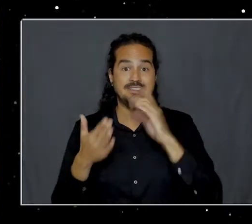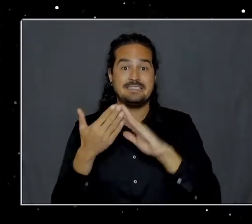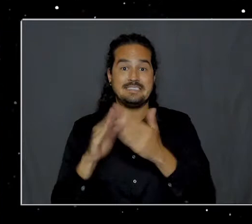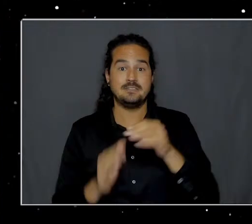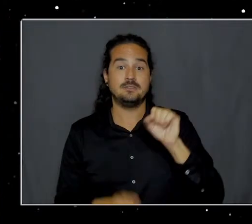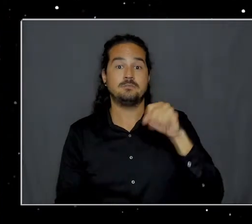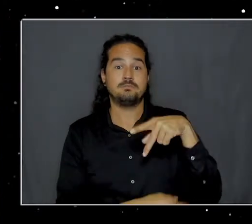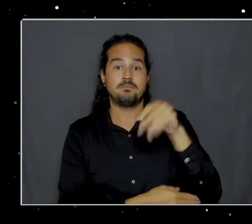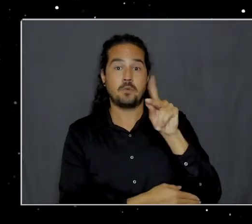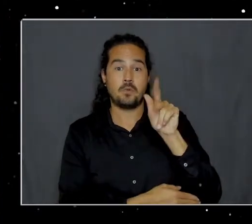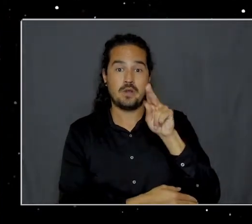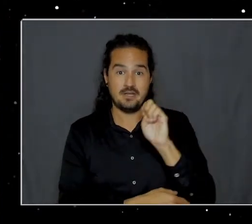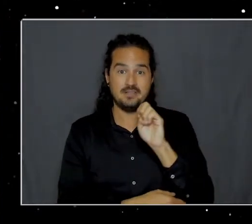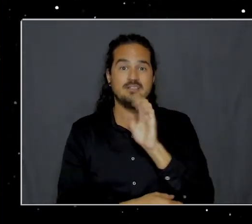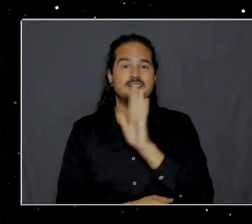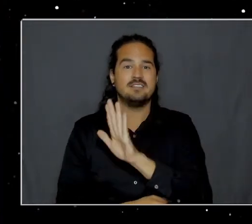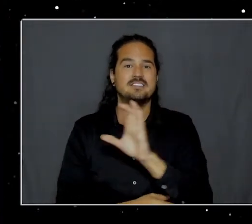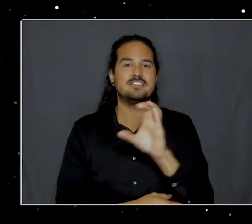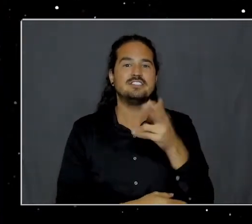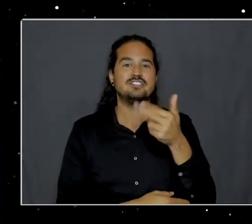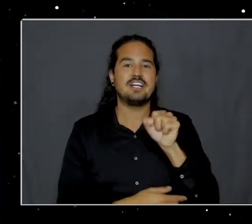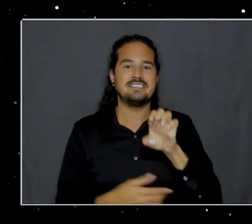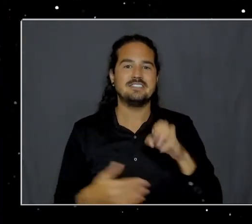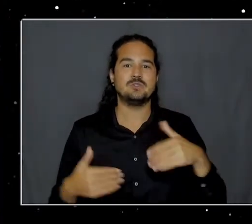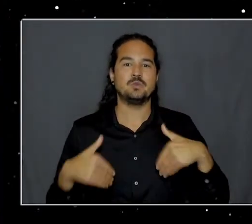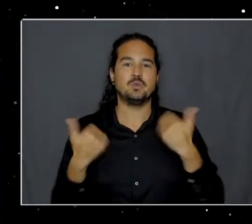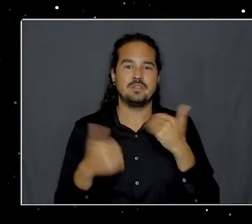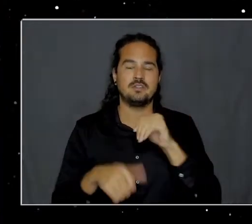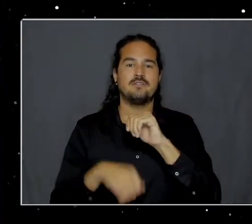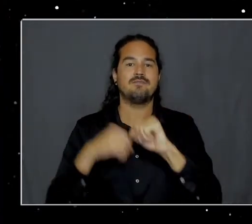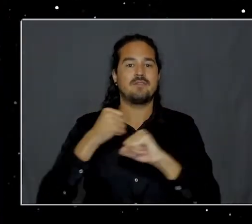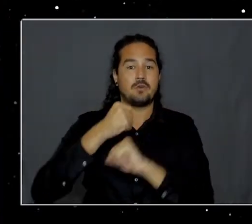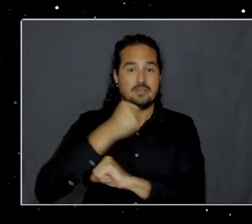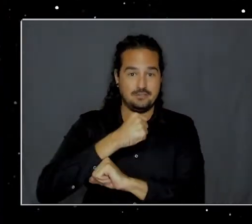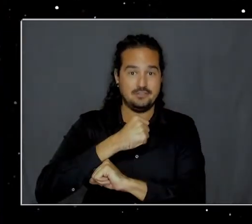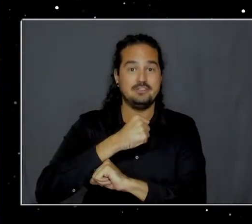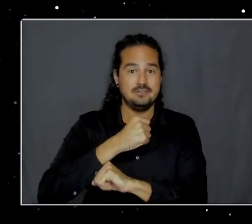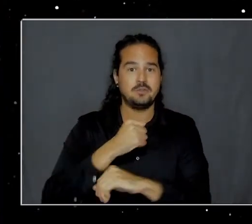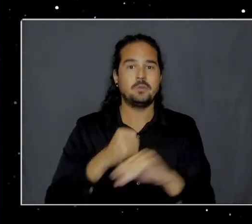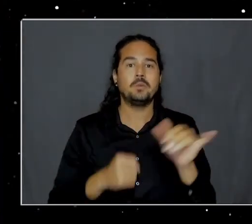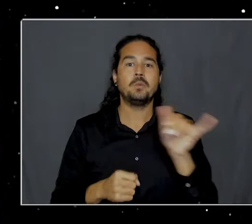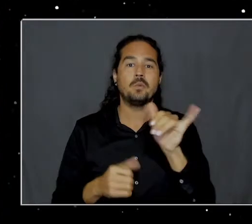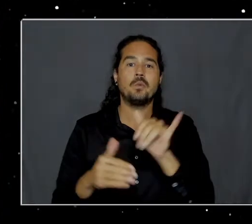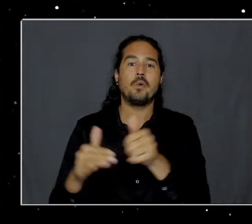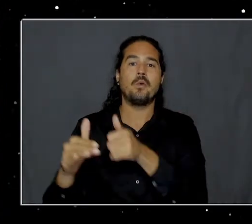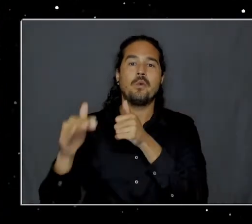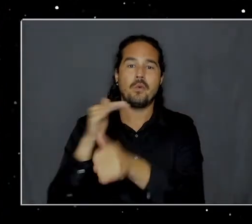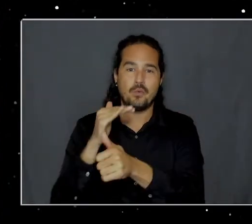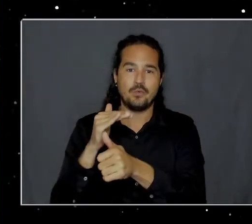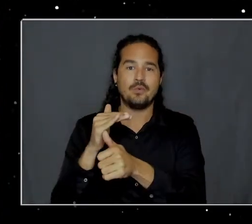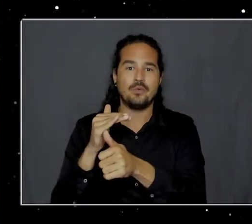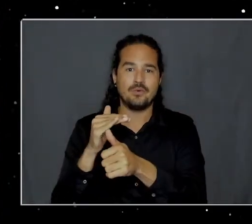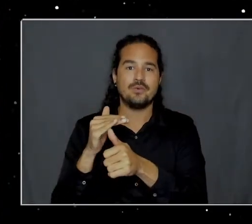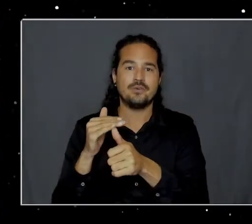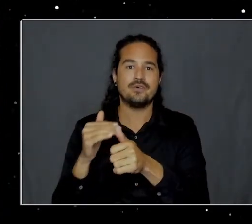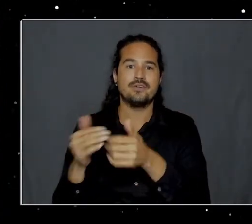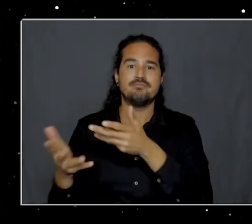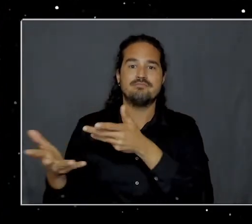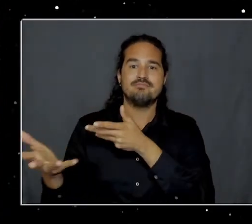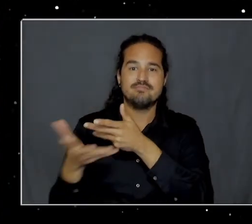OF SPOKANE FOR THE CHASE YOUTH FOUNDATION AND AS A COUNCIL MEMBER FOR THE WASHINGTON LEGISLATIVE YOUTH ADVISORY COUNCIL.